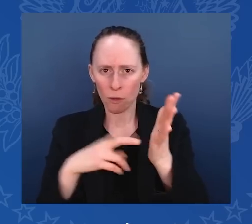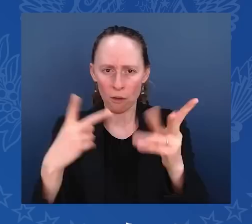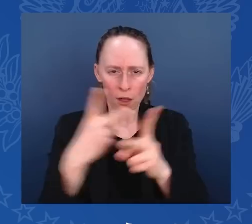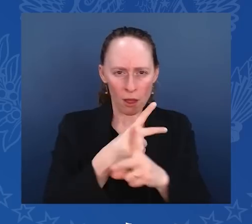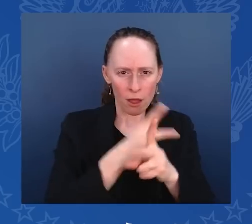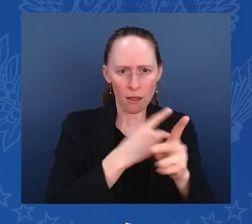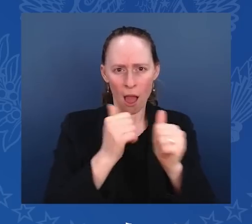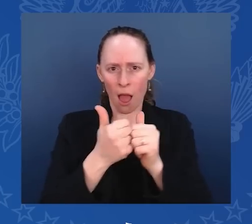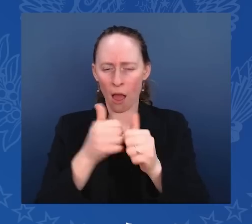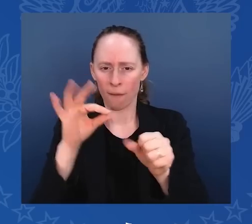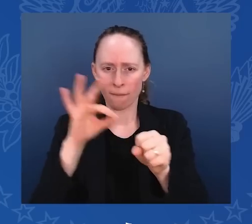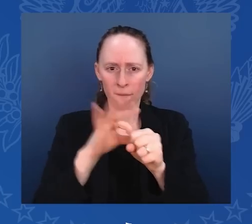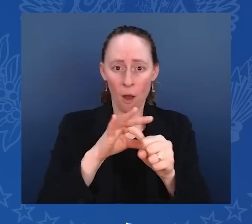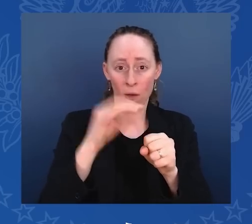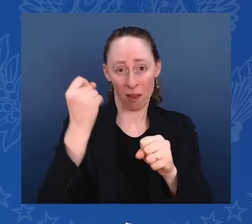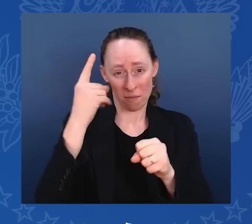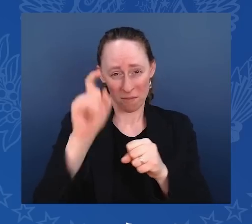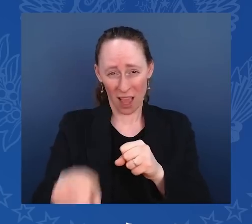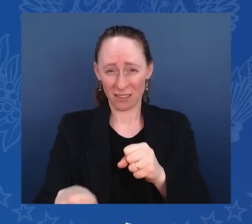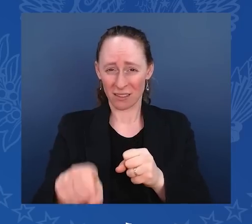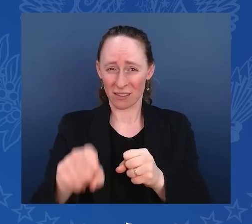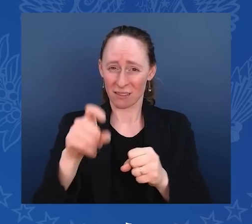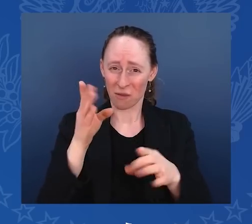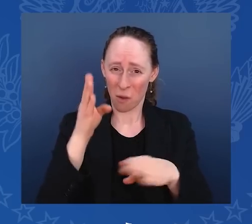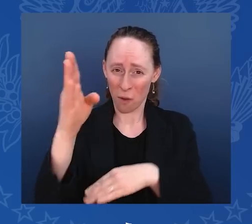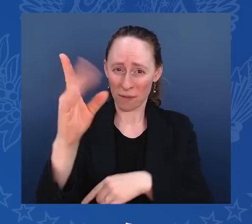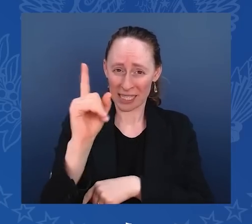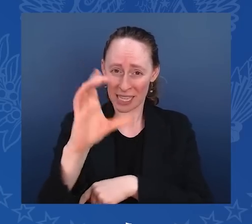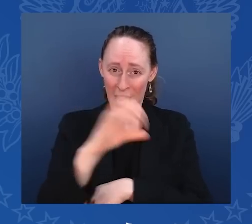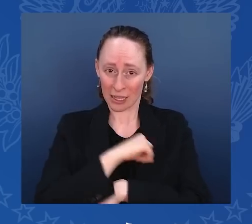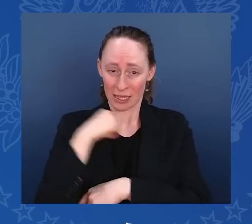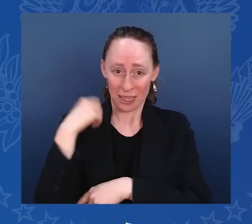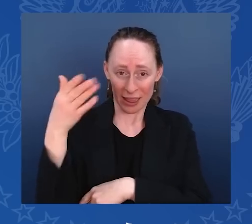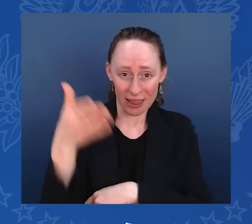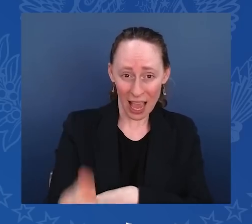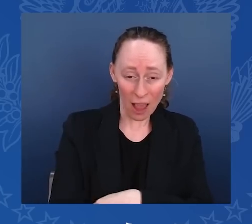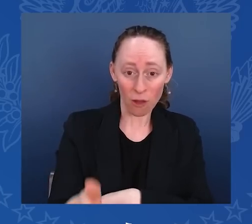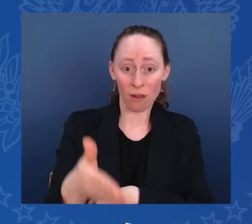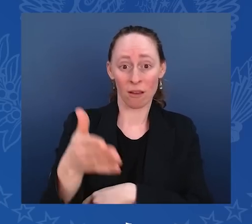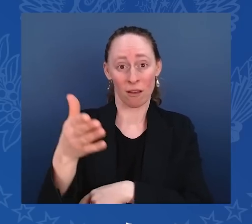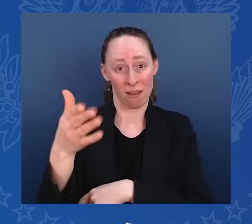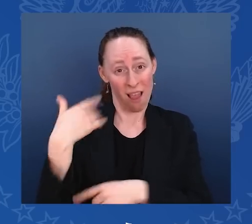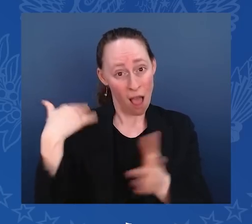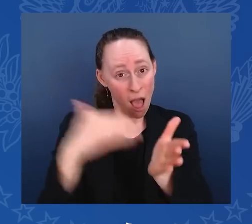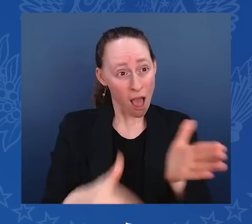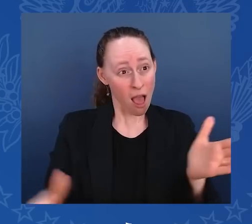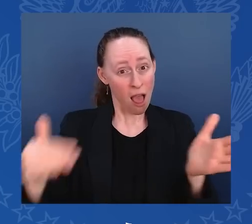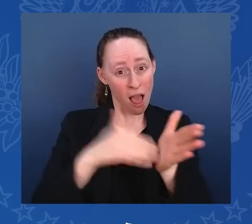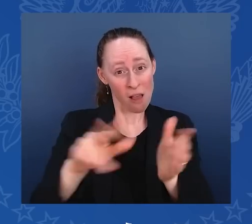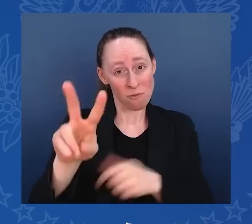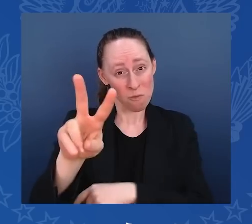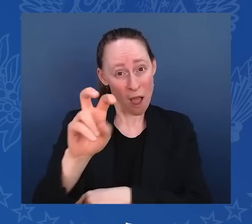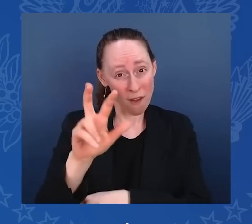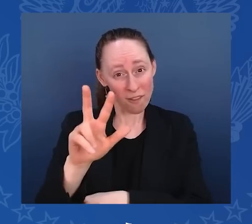235 times. And for that and so much more, I'd give you a second, if you will,